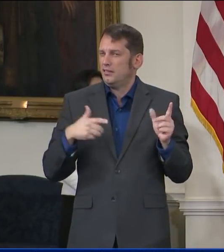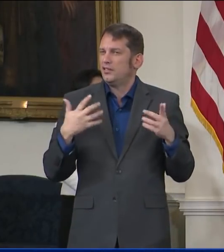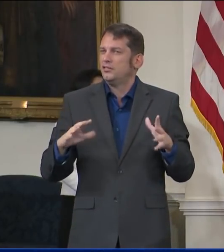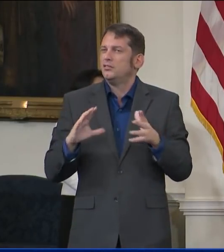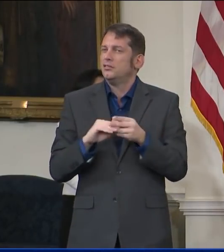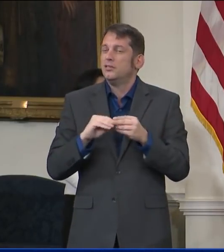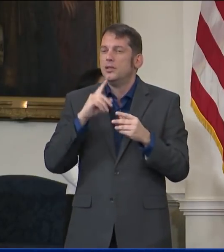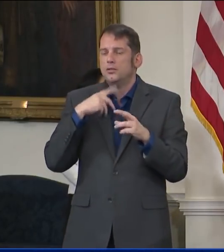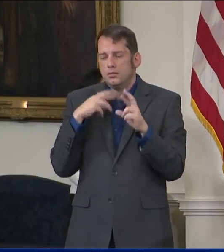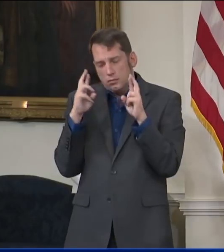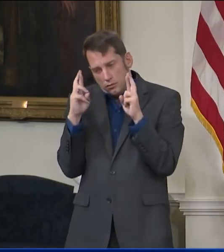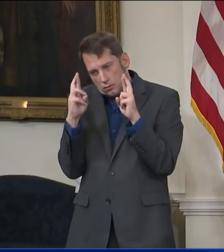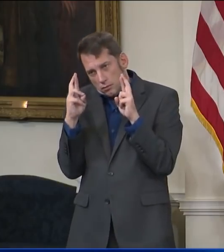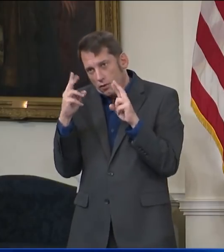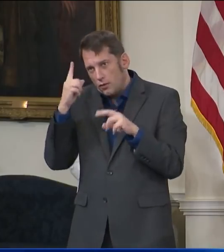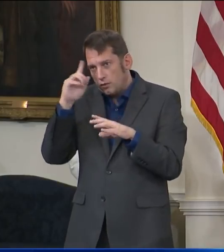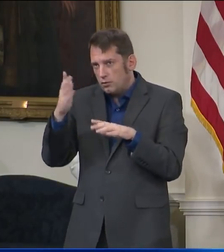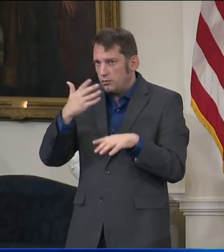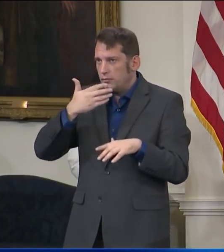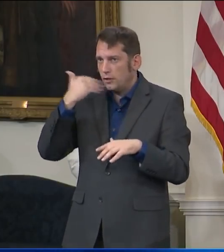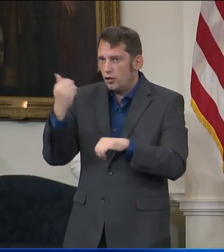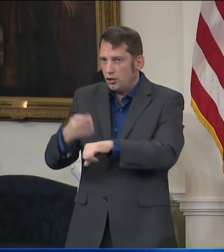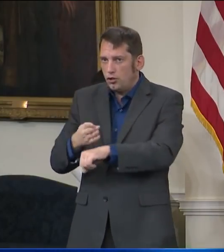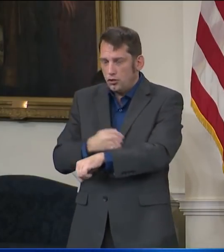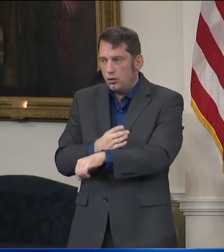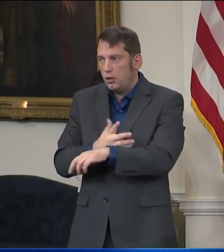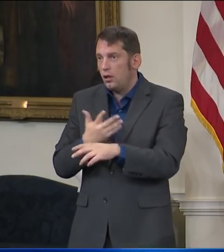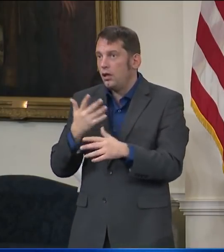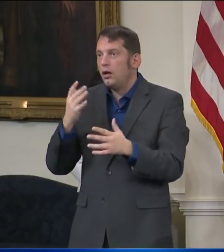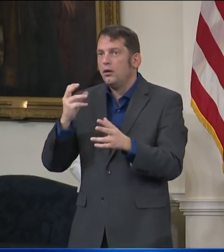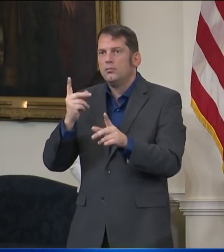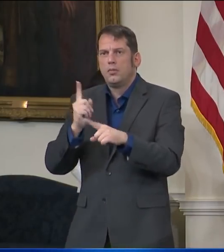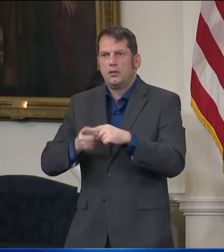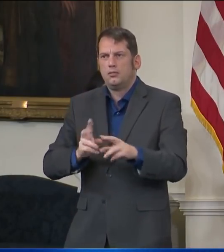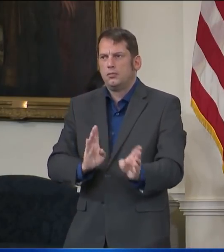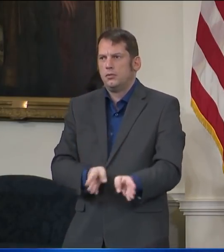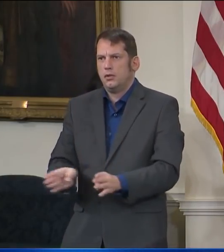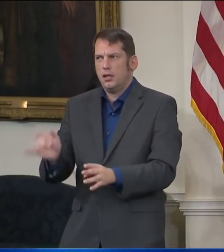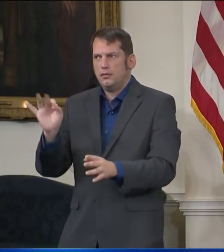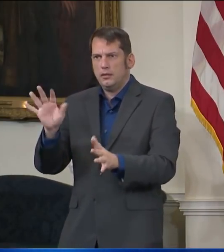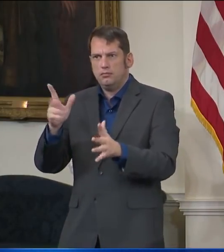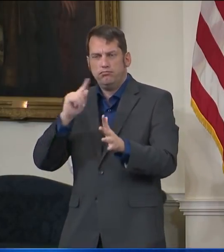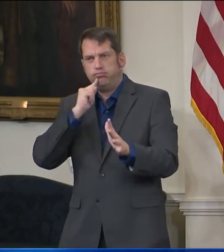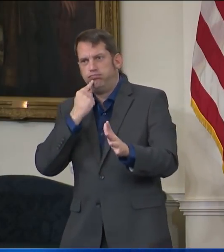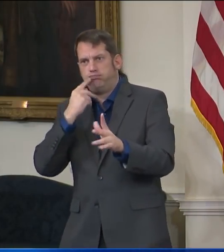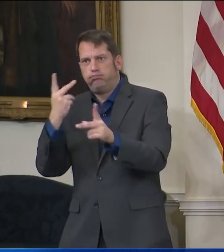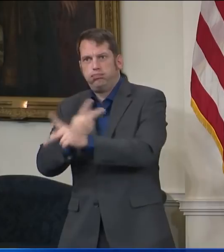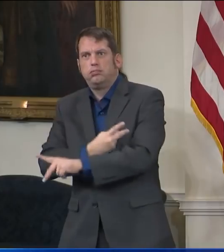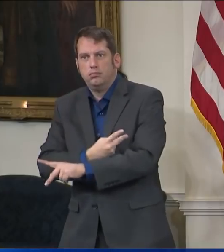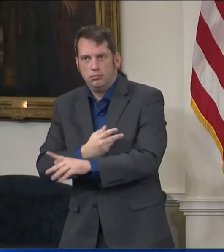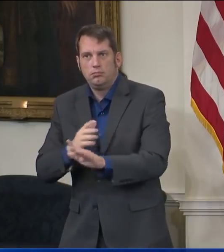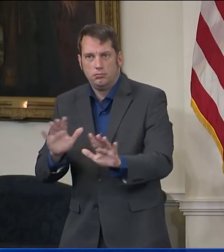DR. SCALEA SAID, YOU KNOW WE PRAY FOR T FOR THE BEST AND BUT THE WORST AND THAT’S SORT OF WHAT WE DID WITH THE SURGE CAPACITY.